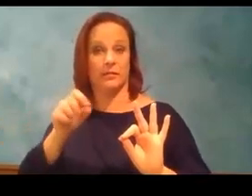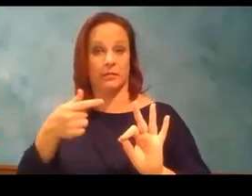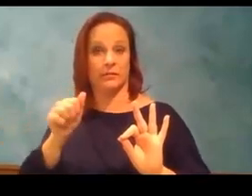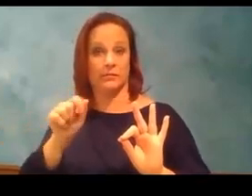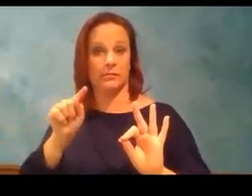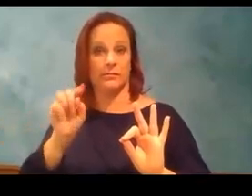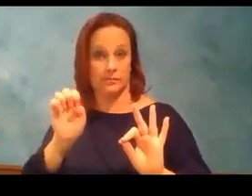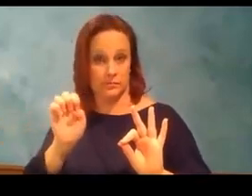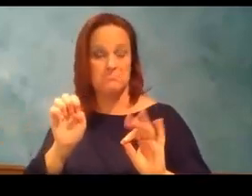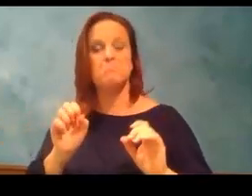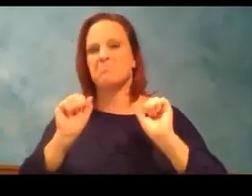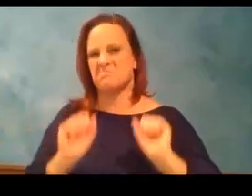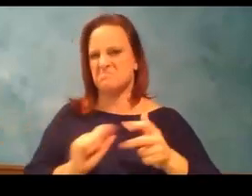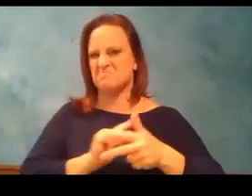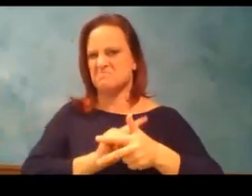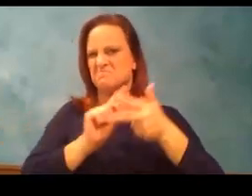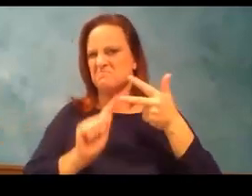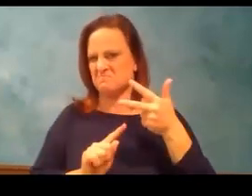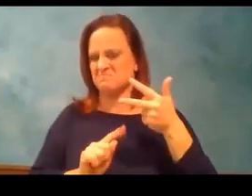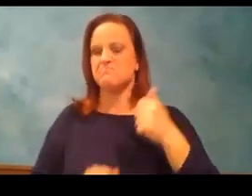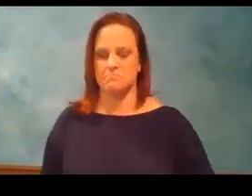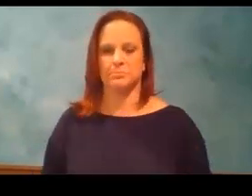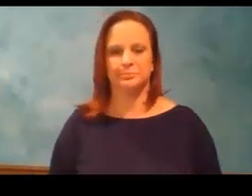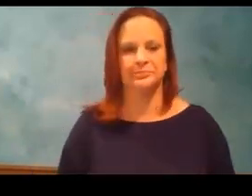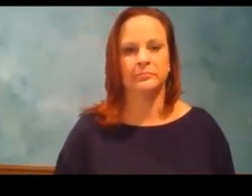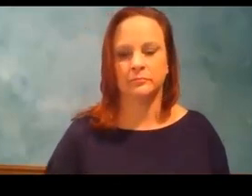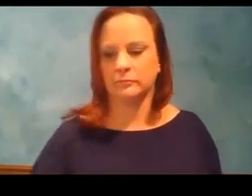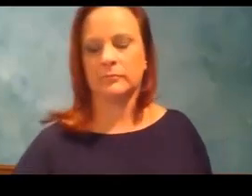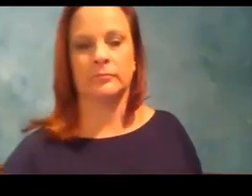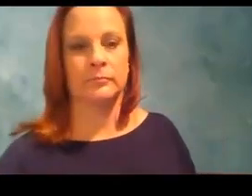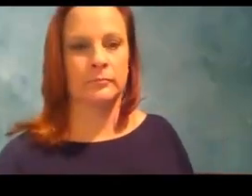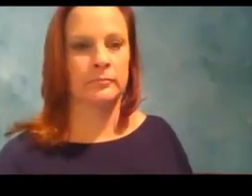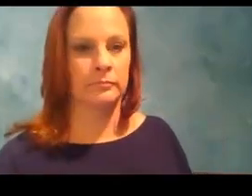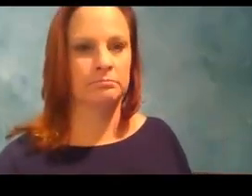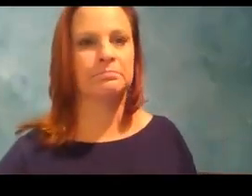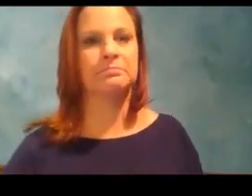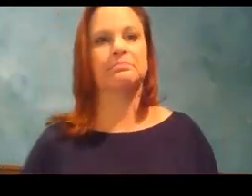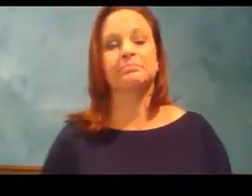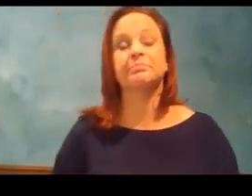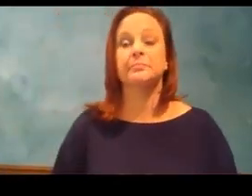If you need to use negation, there are three ways that you can do this: